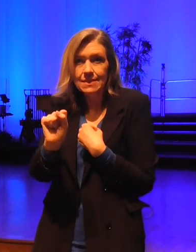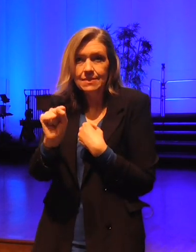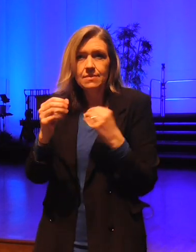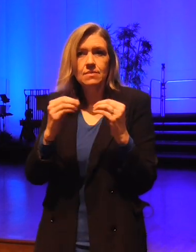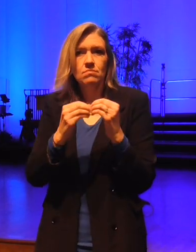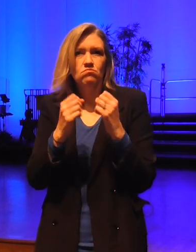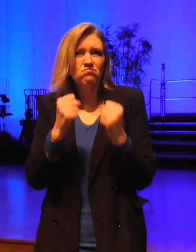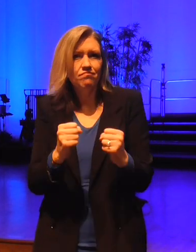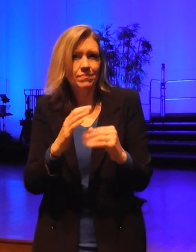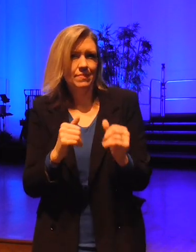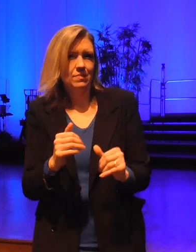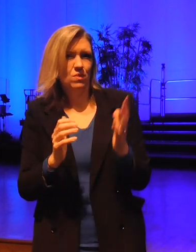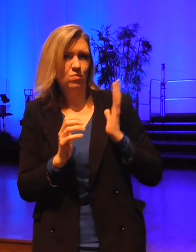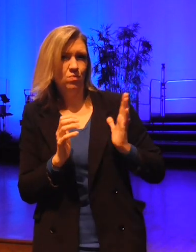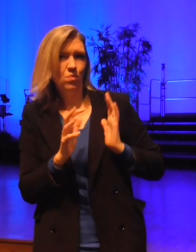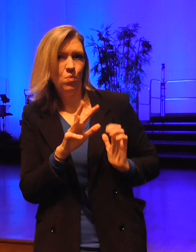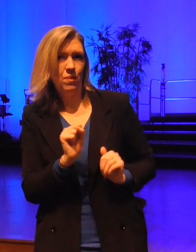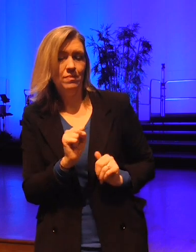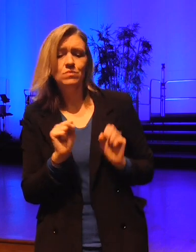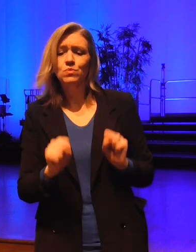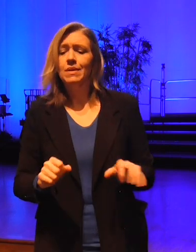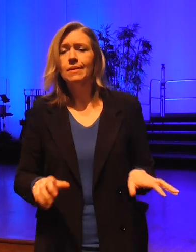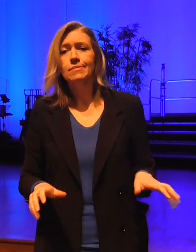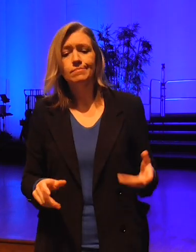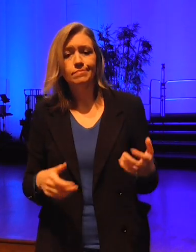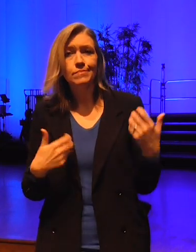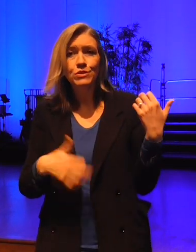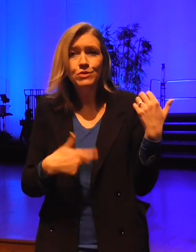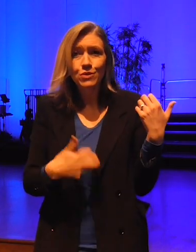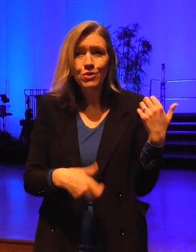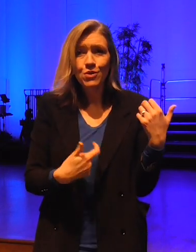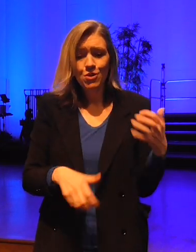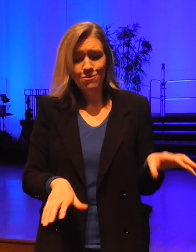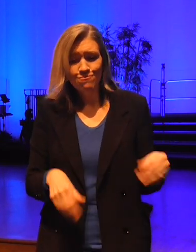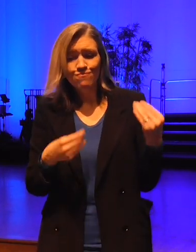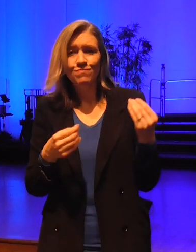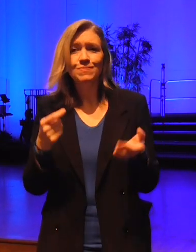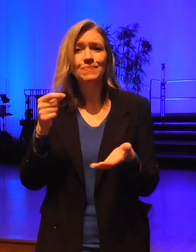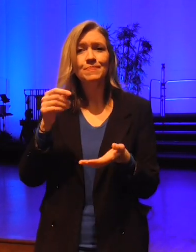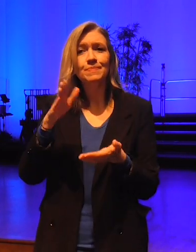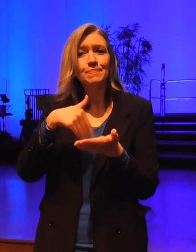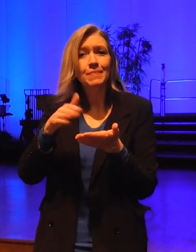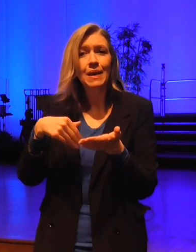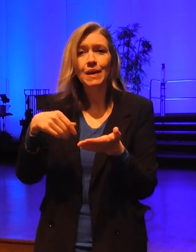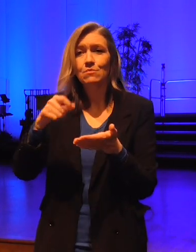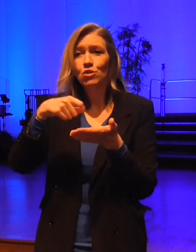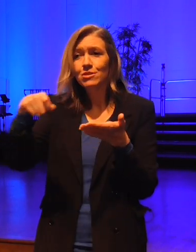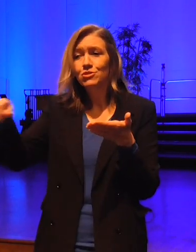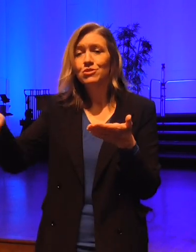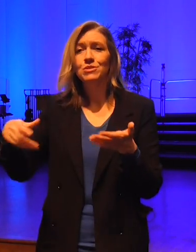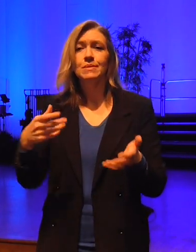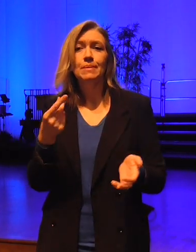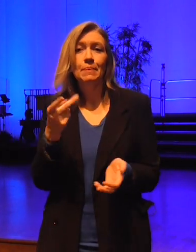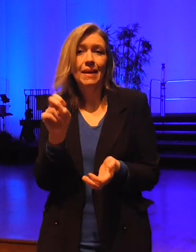guitar that paintbrush that pen and we can say I'm going to create something equal to or better than